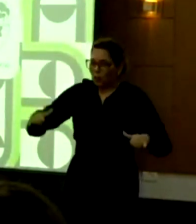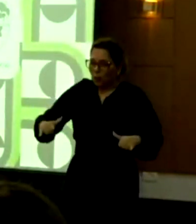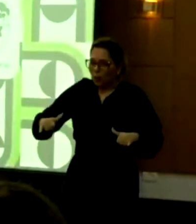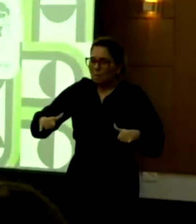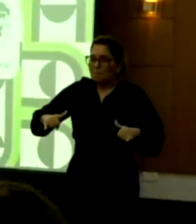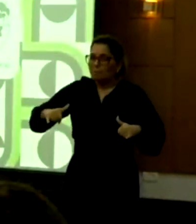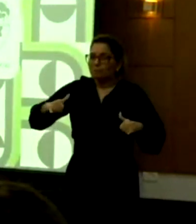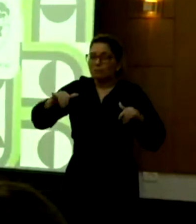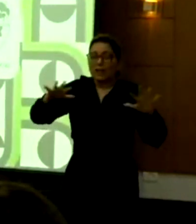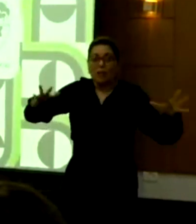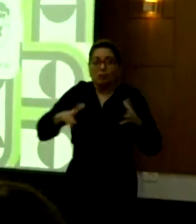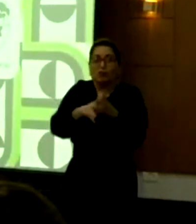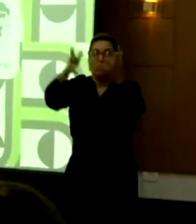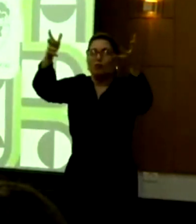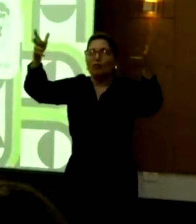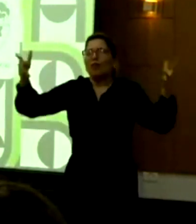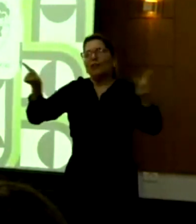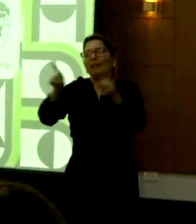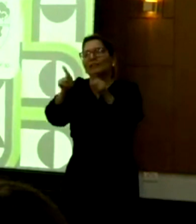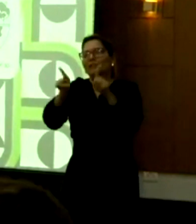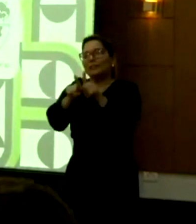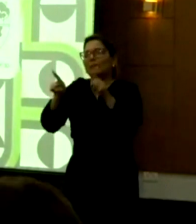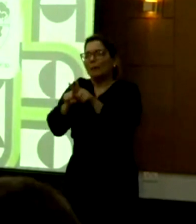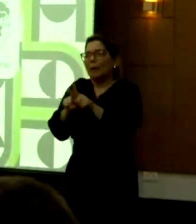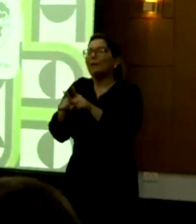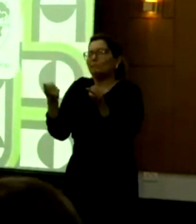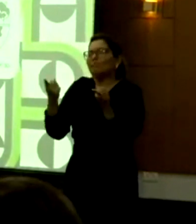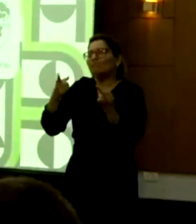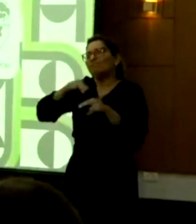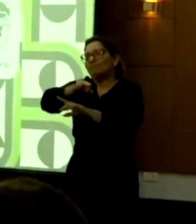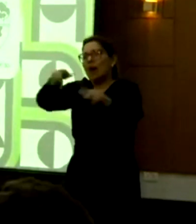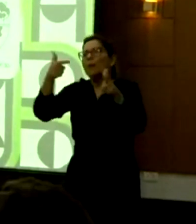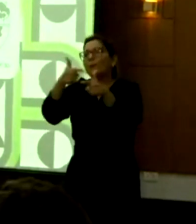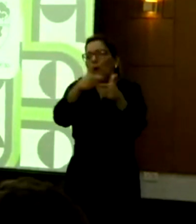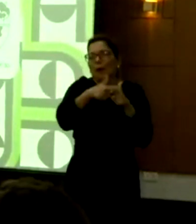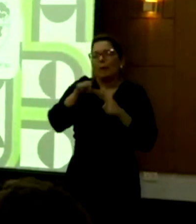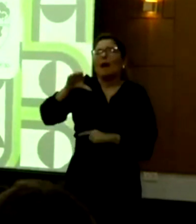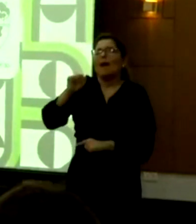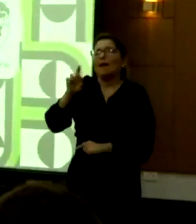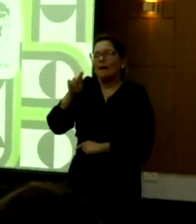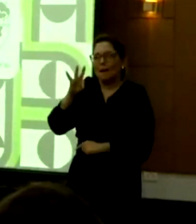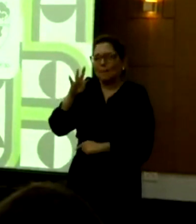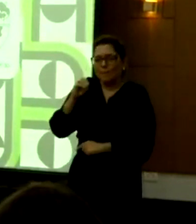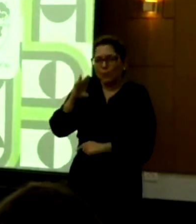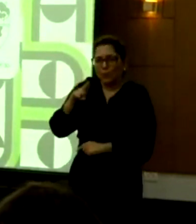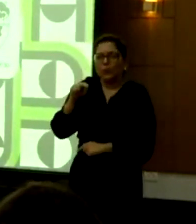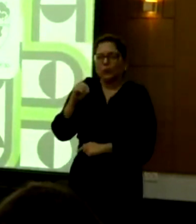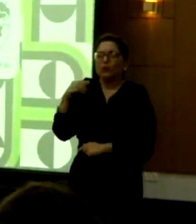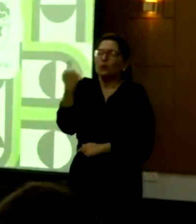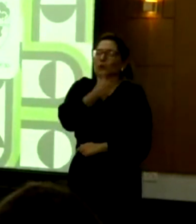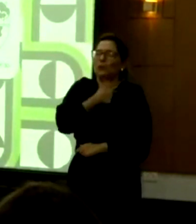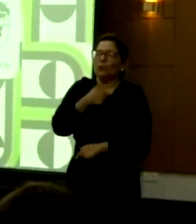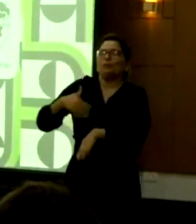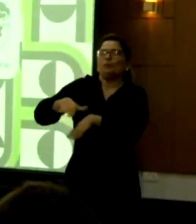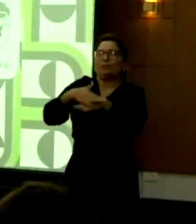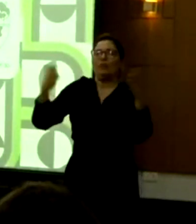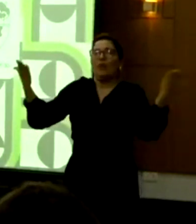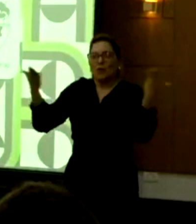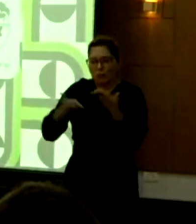including for carbon credits, right, we're going to talk about that Here today , for all this, preserving is important